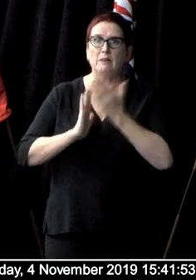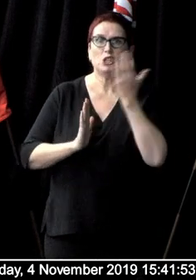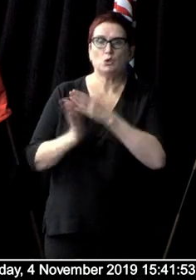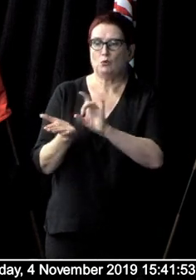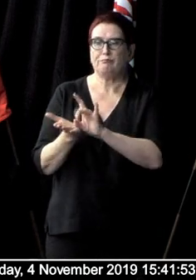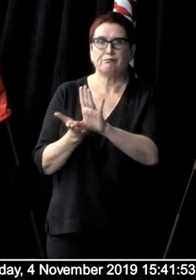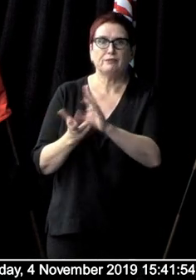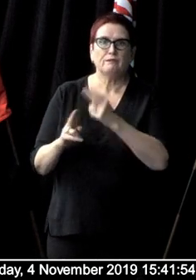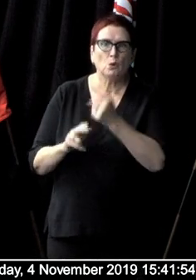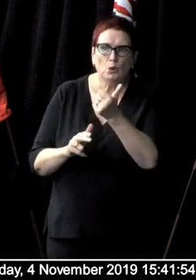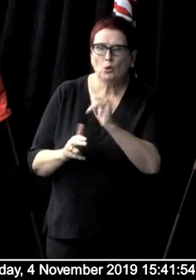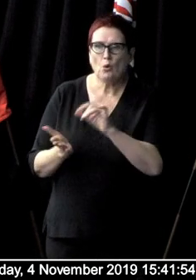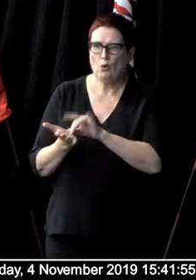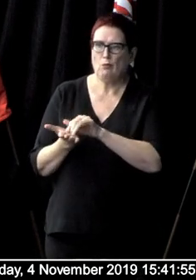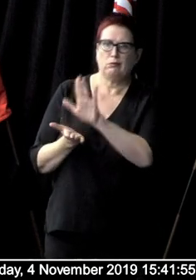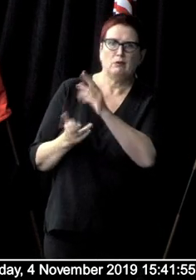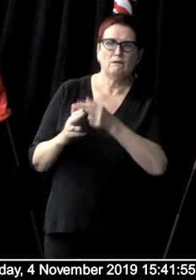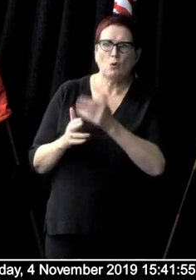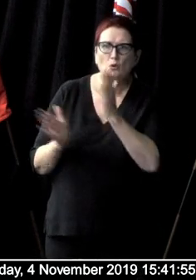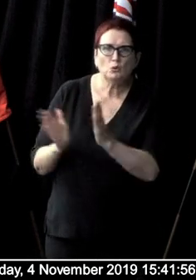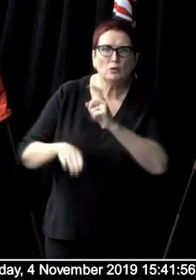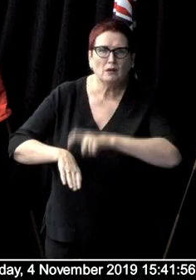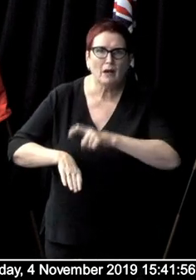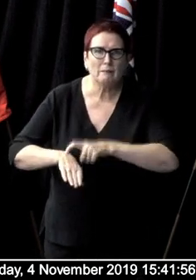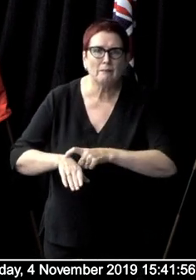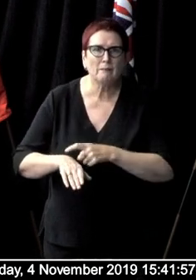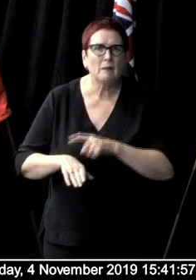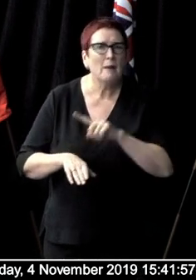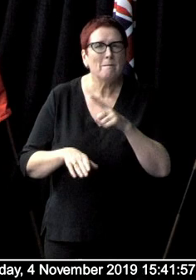But none of the undertakings from the school may have been put in place.